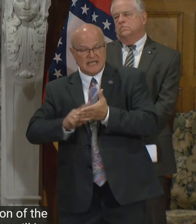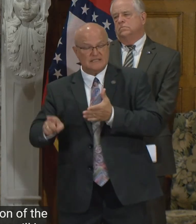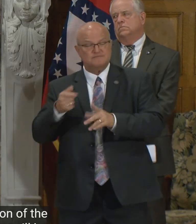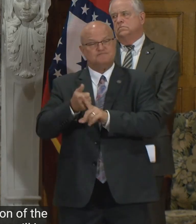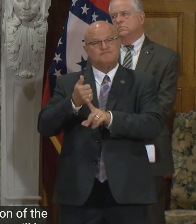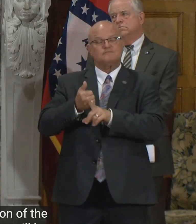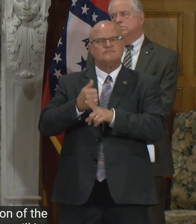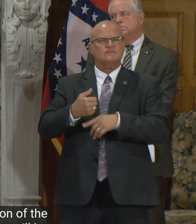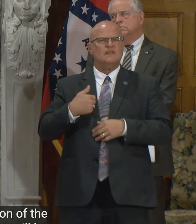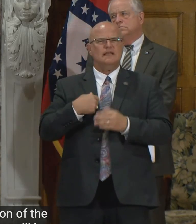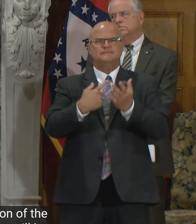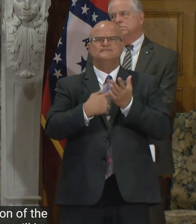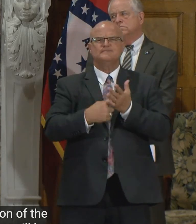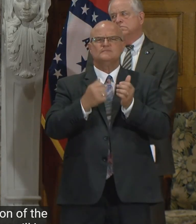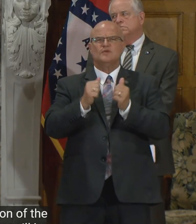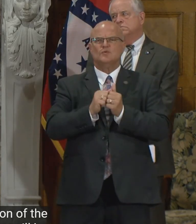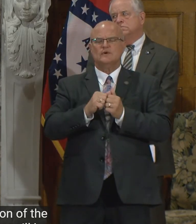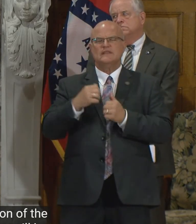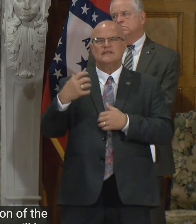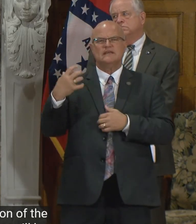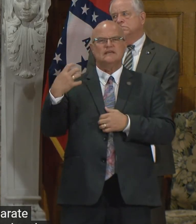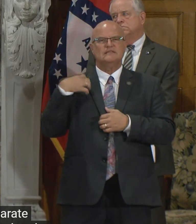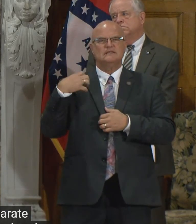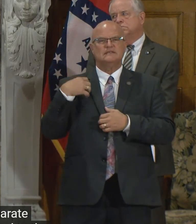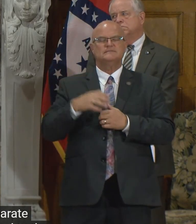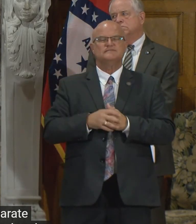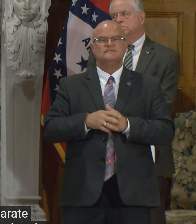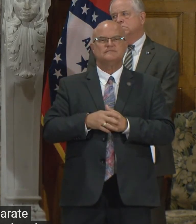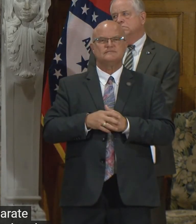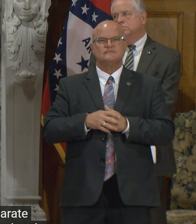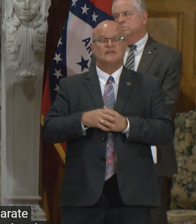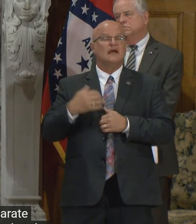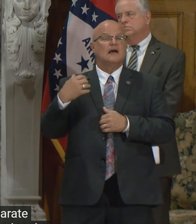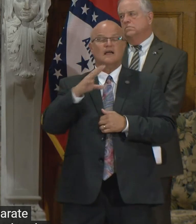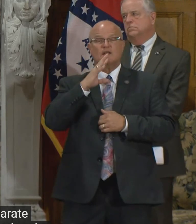I've talked to the chief of, I've talked to the Sheriff of Crawford.